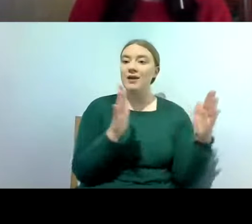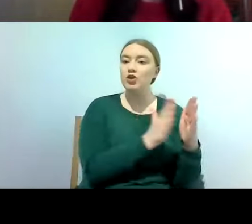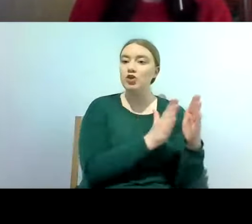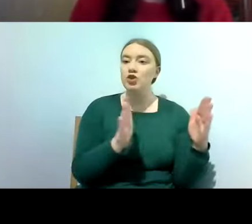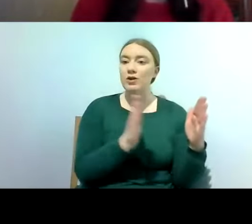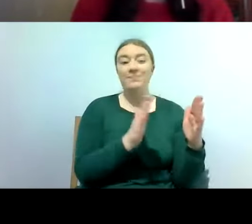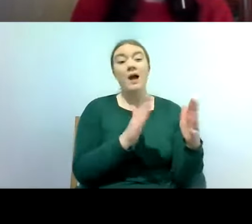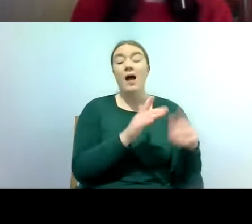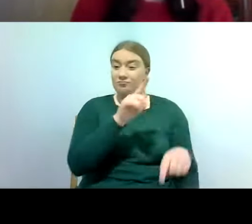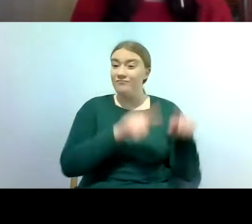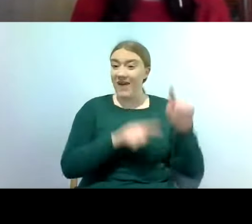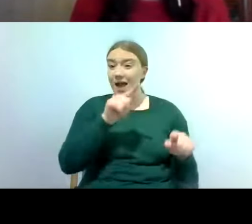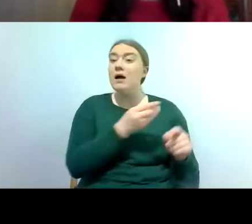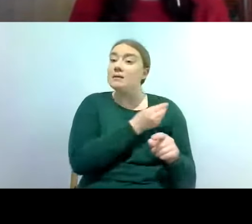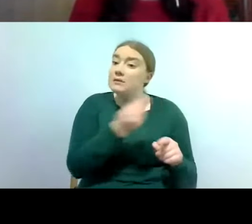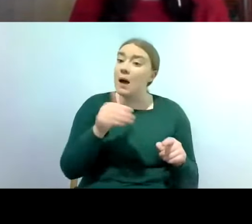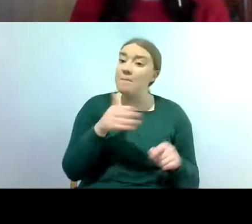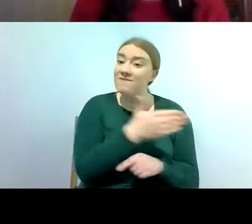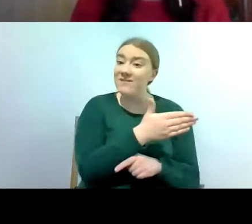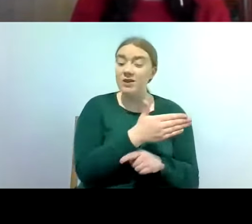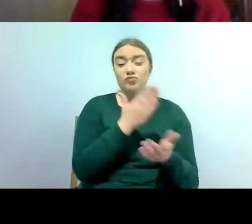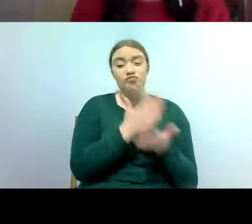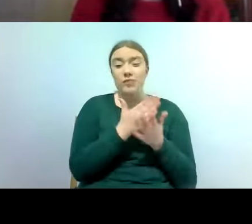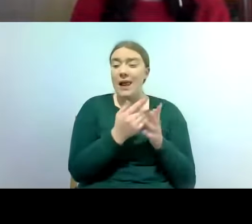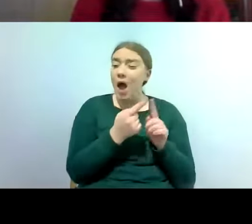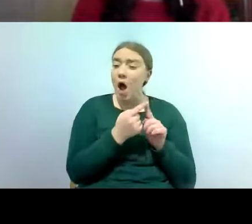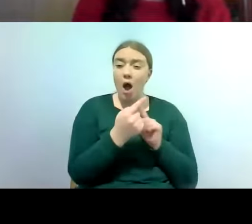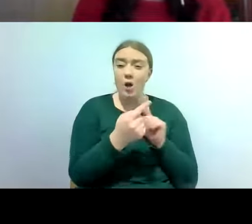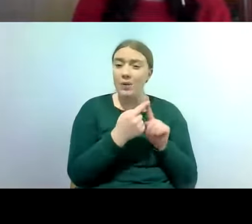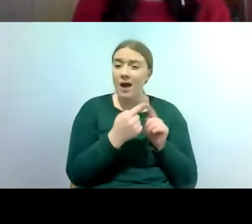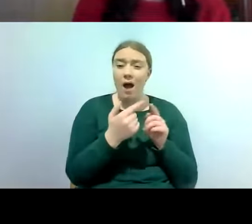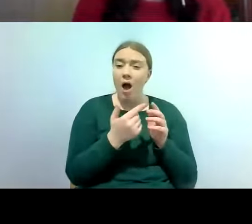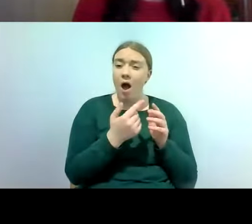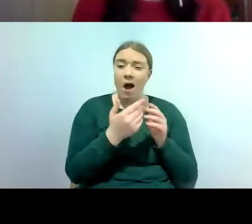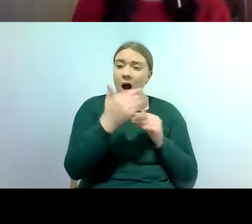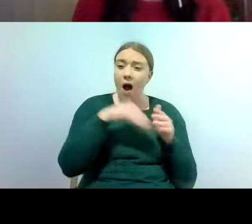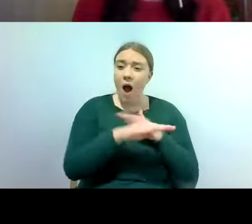with some fish swimming only a distance of less than a kilometer within a whole year